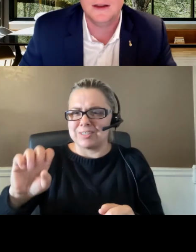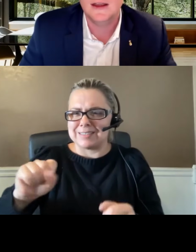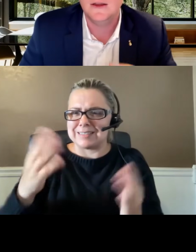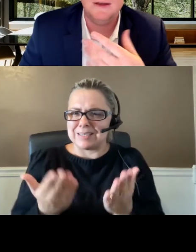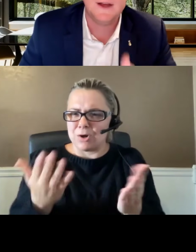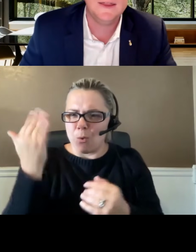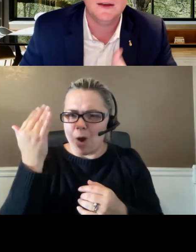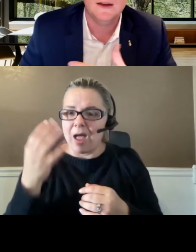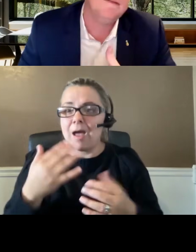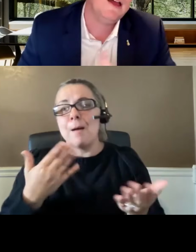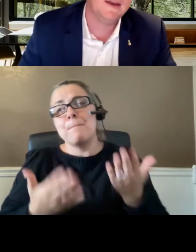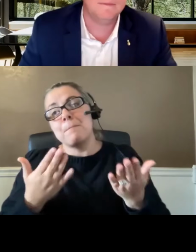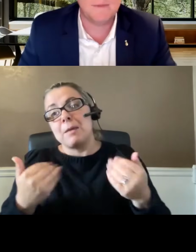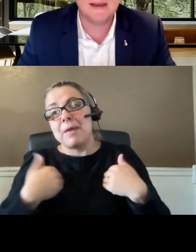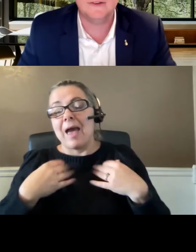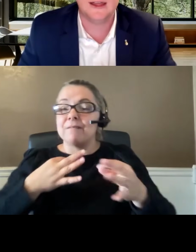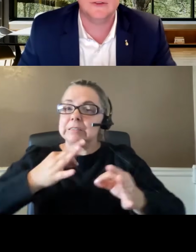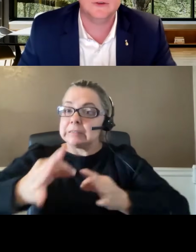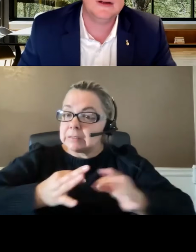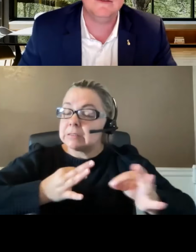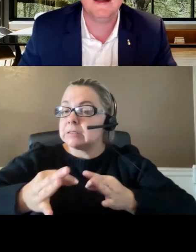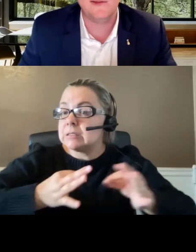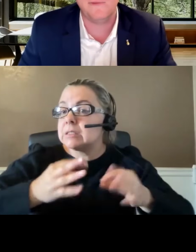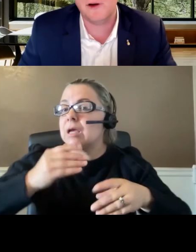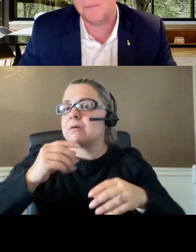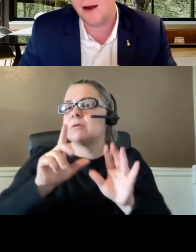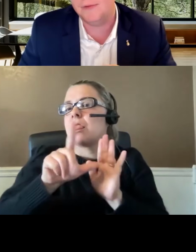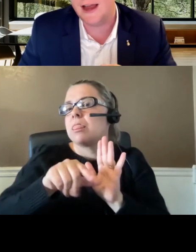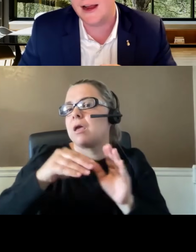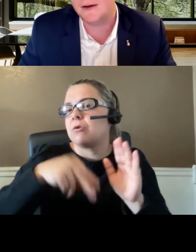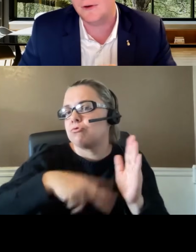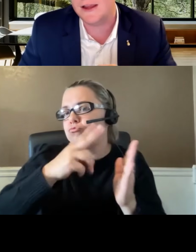you may find that well that that makes sense or oh well we're not probably not gonna we're